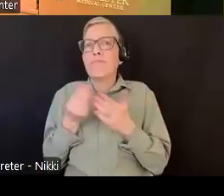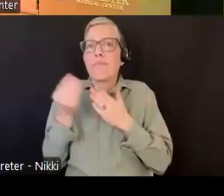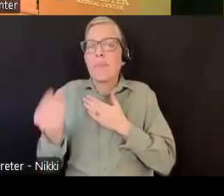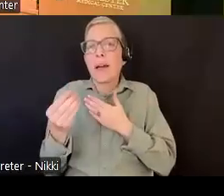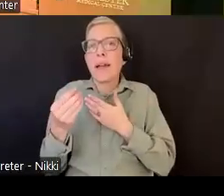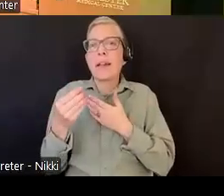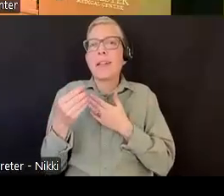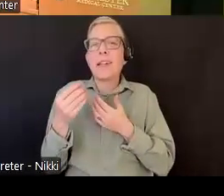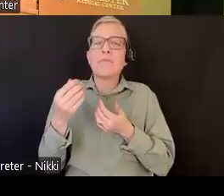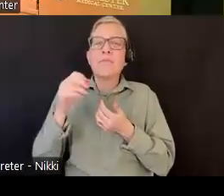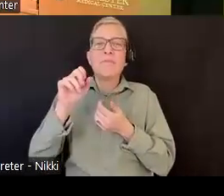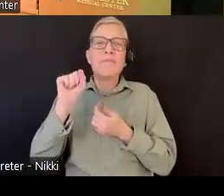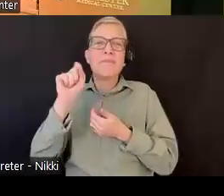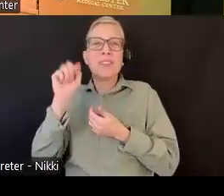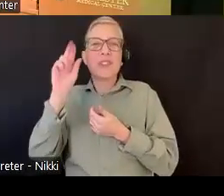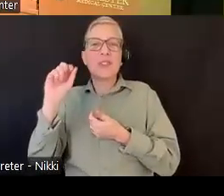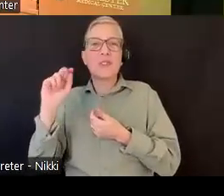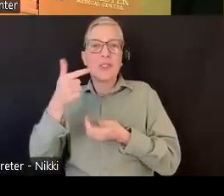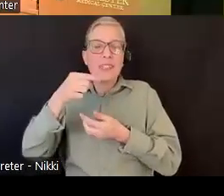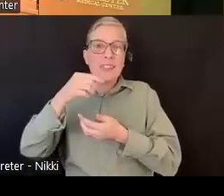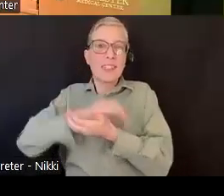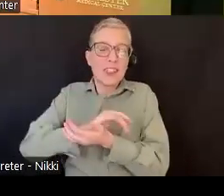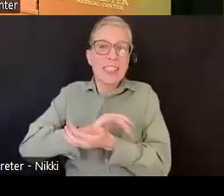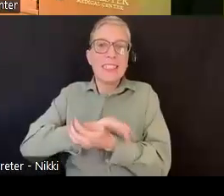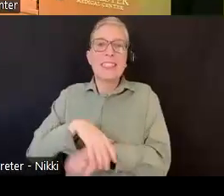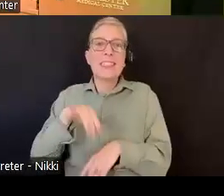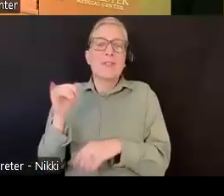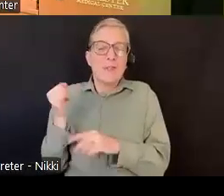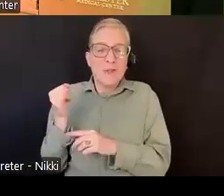when we first approached donors, they were like, "Well, very nice idea. Come back to us." And then